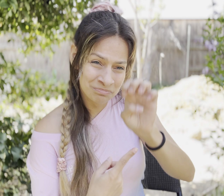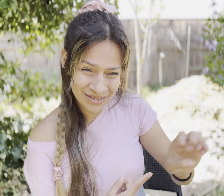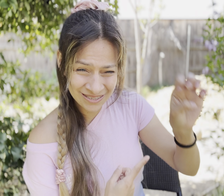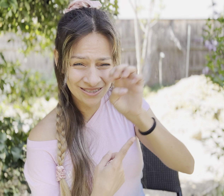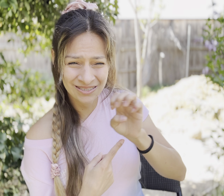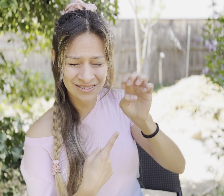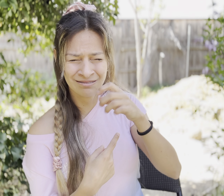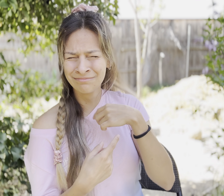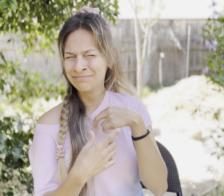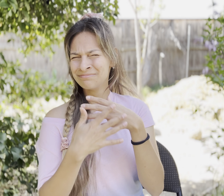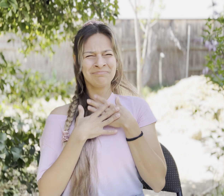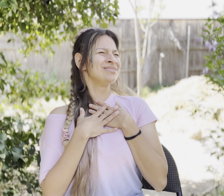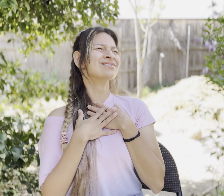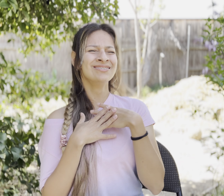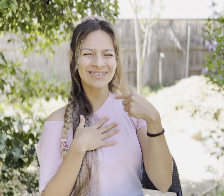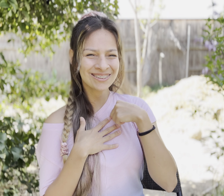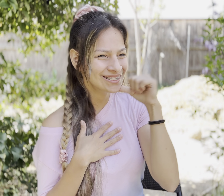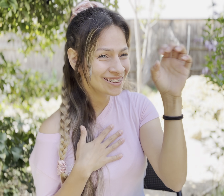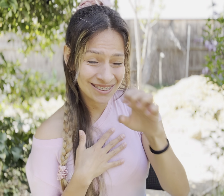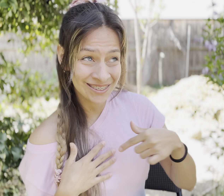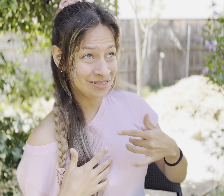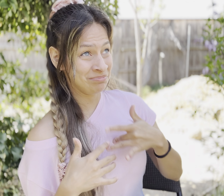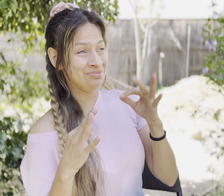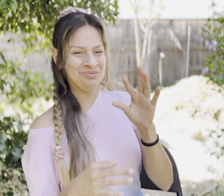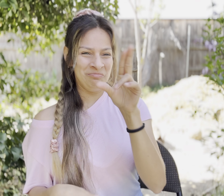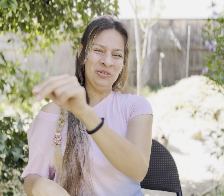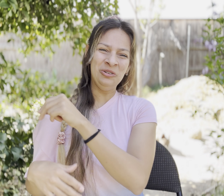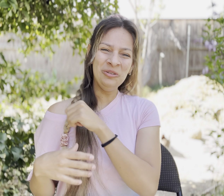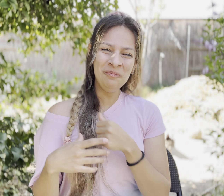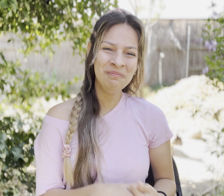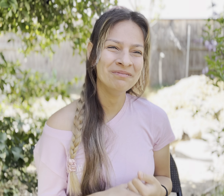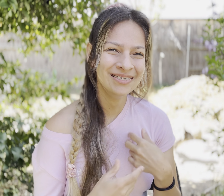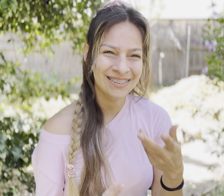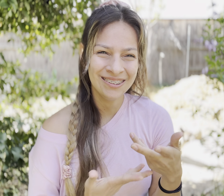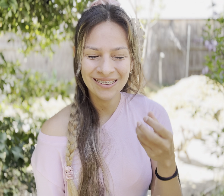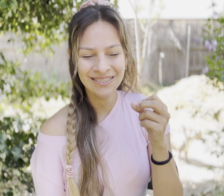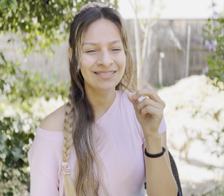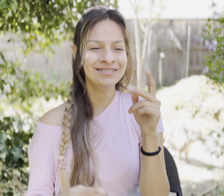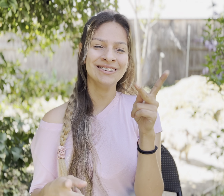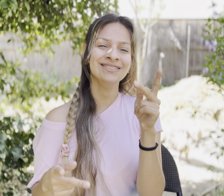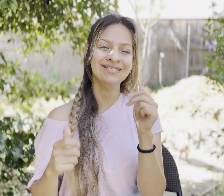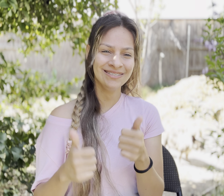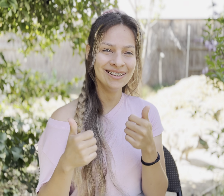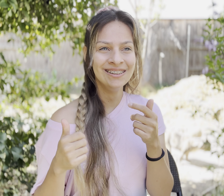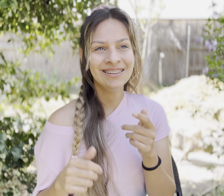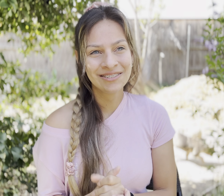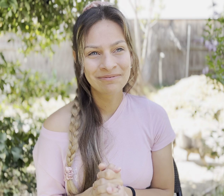European? I was liking oh please! I do not feeling that I am. Hell no! Okay, well...